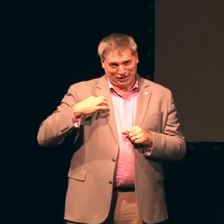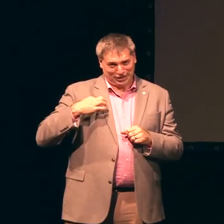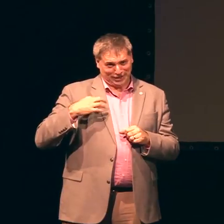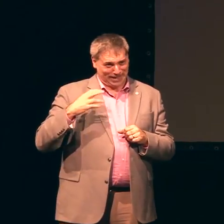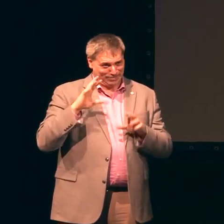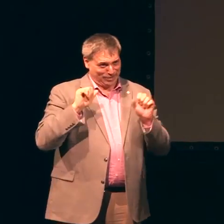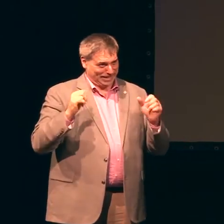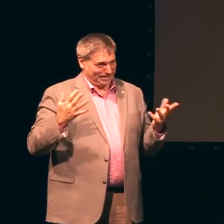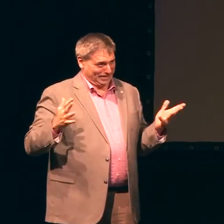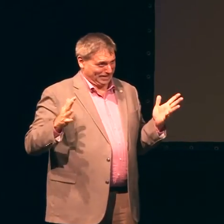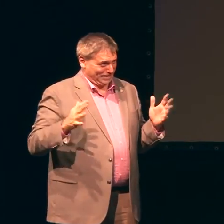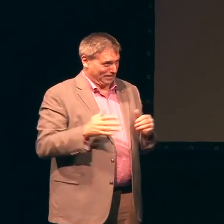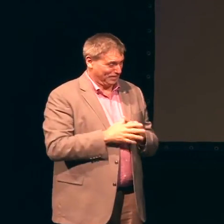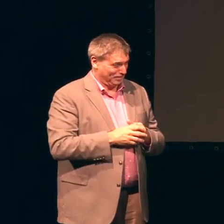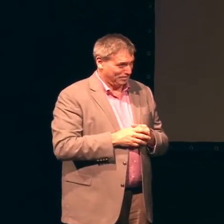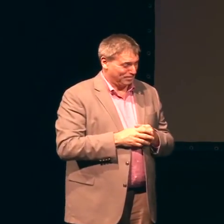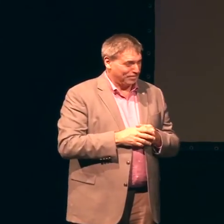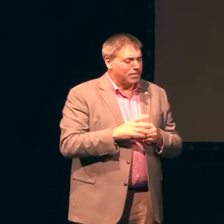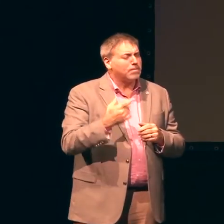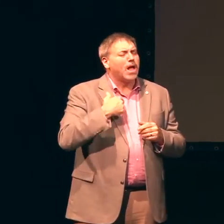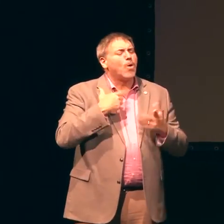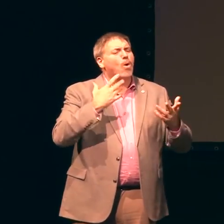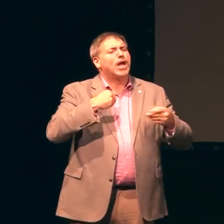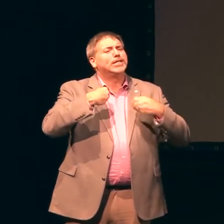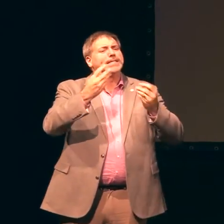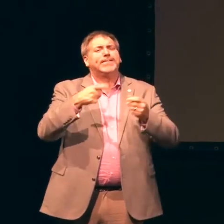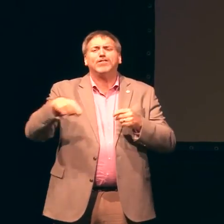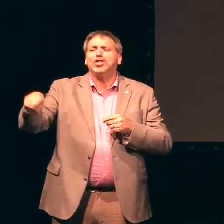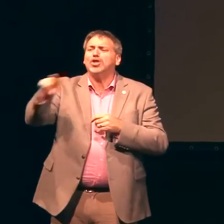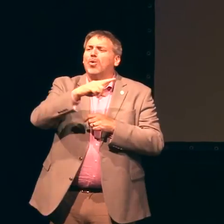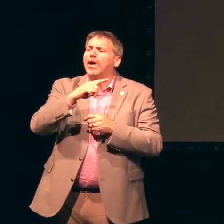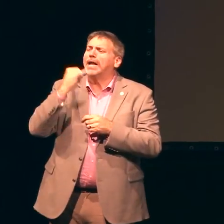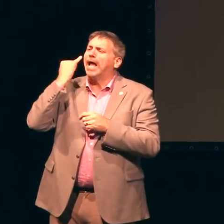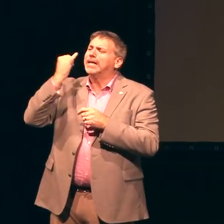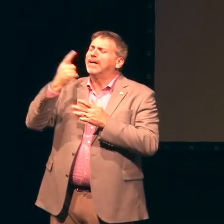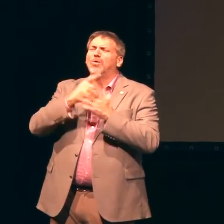volunteer position as president. But I wanted to give